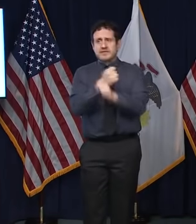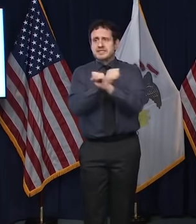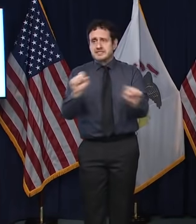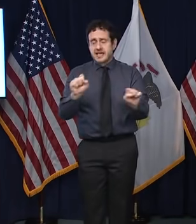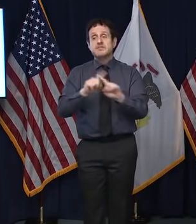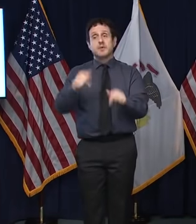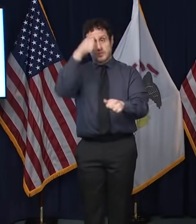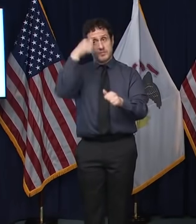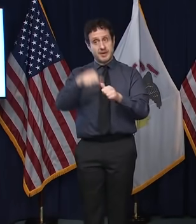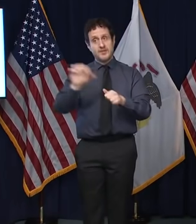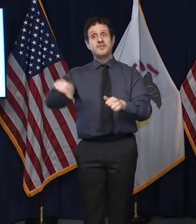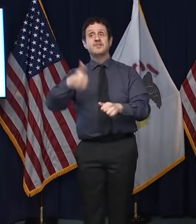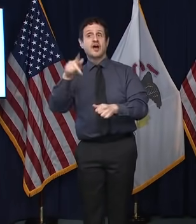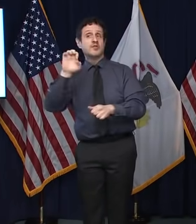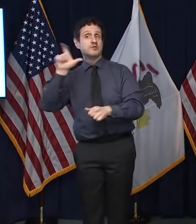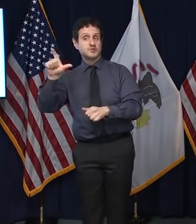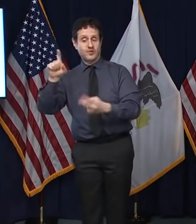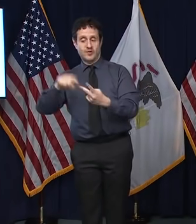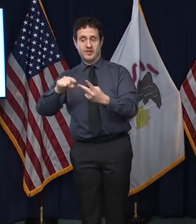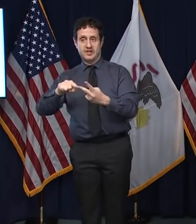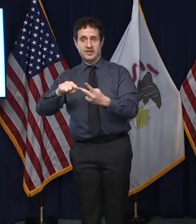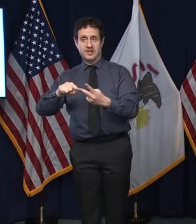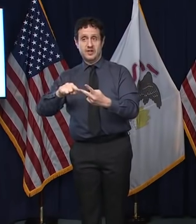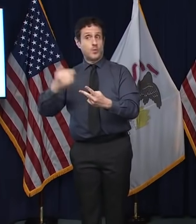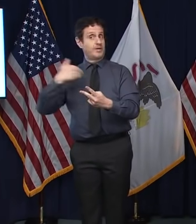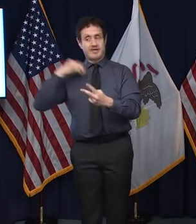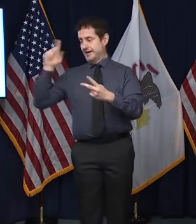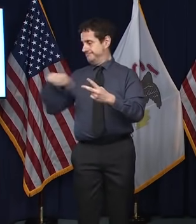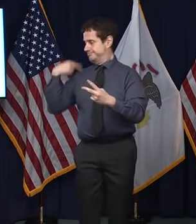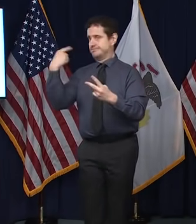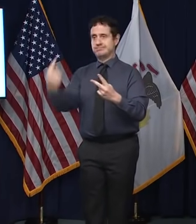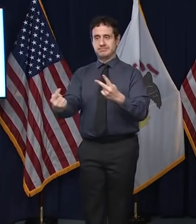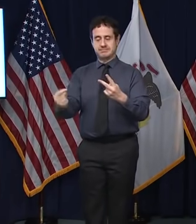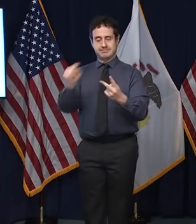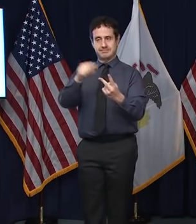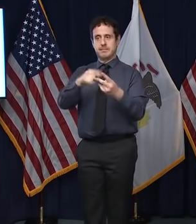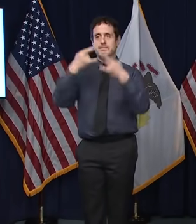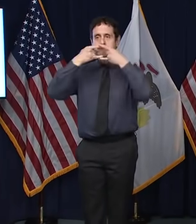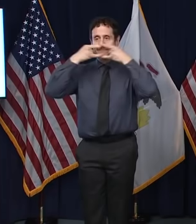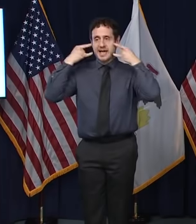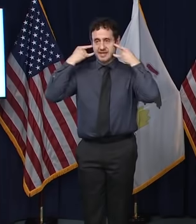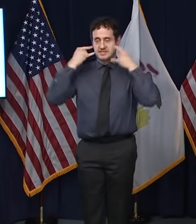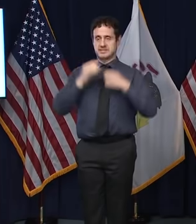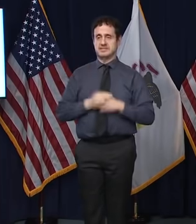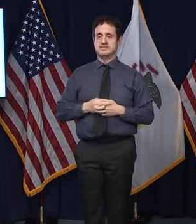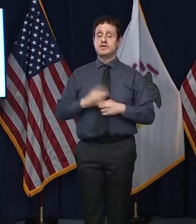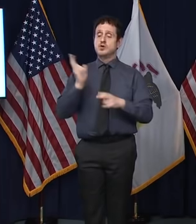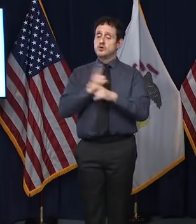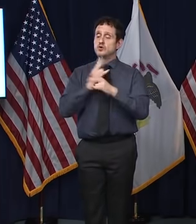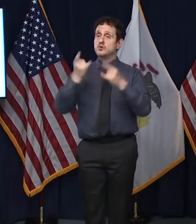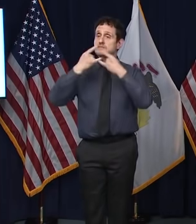vaccinated But let's not forget